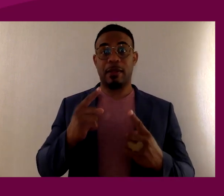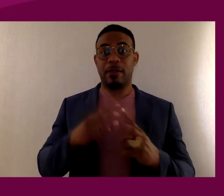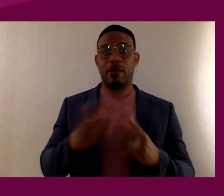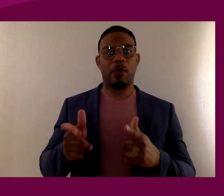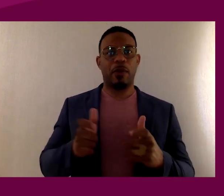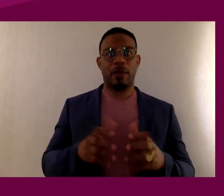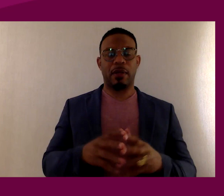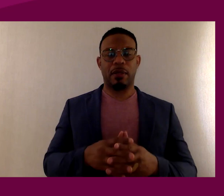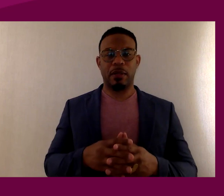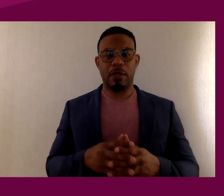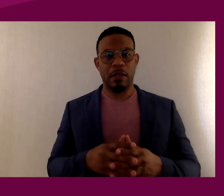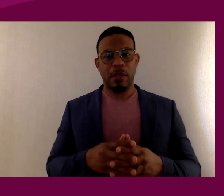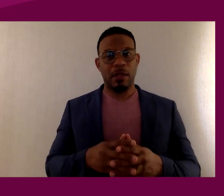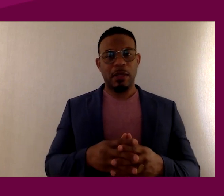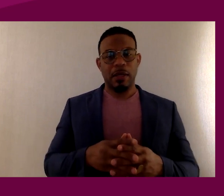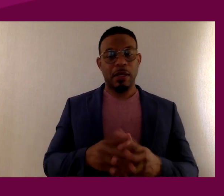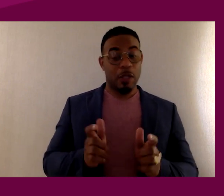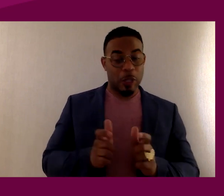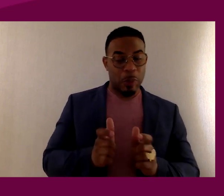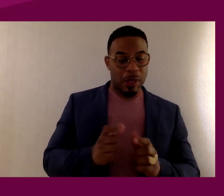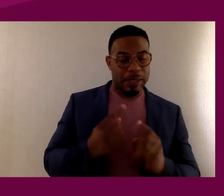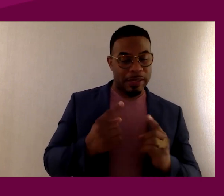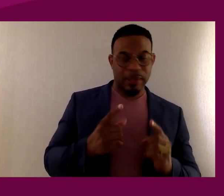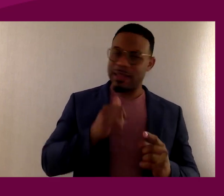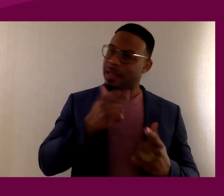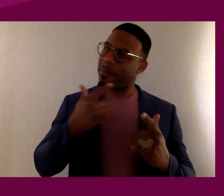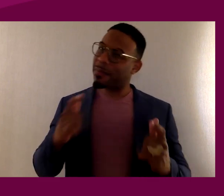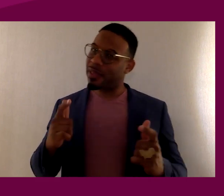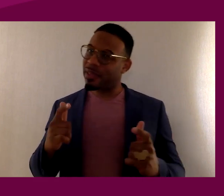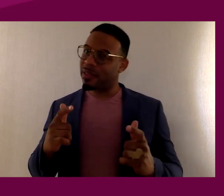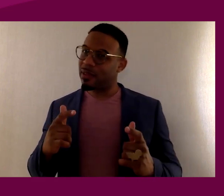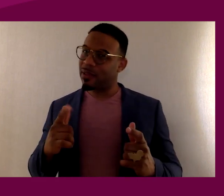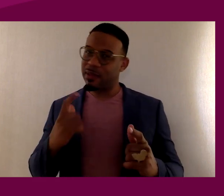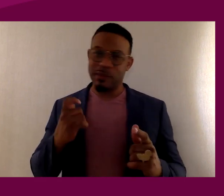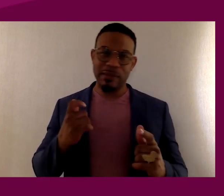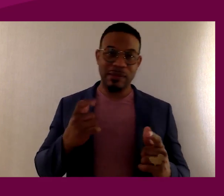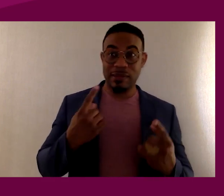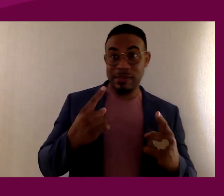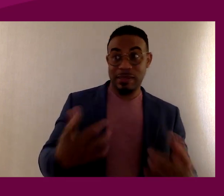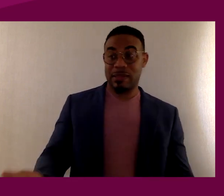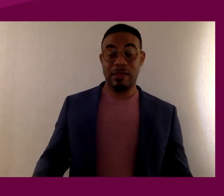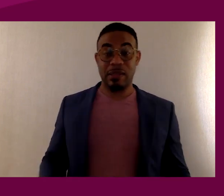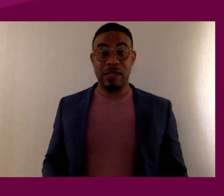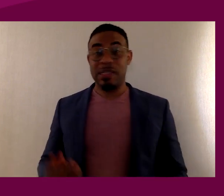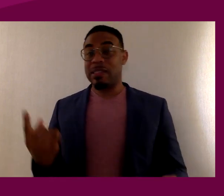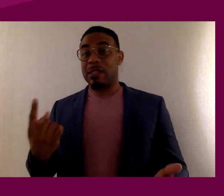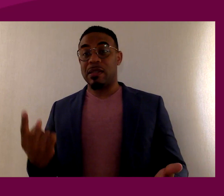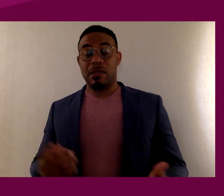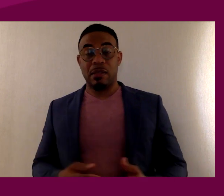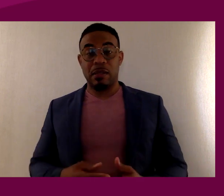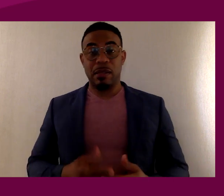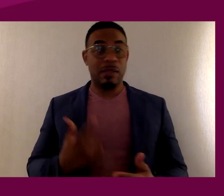they need to see success very quickly. It's small successes, not big success, just success.